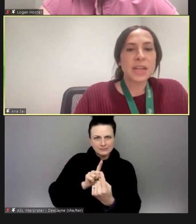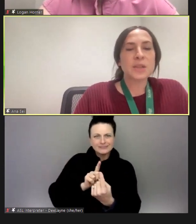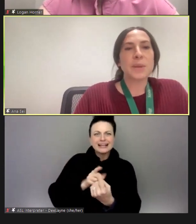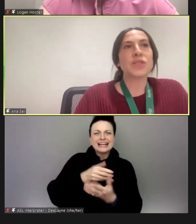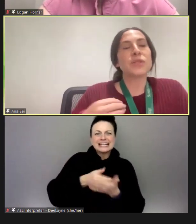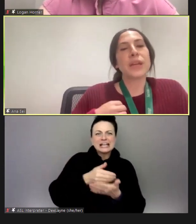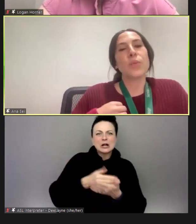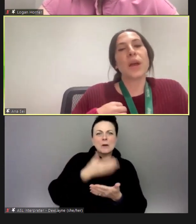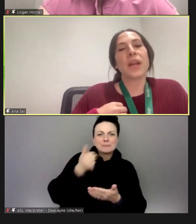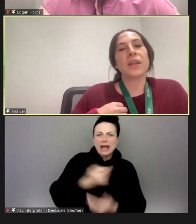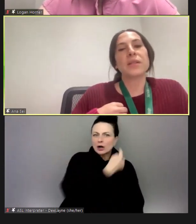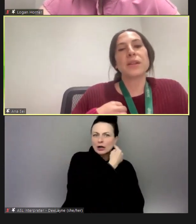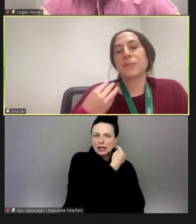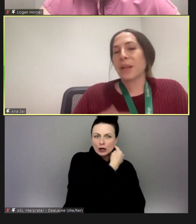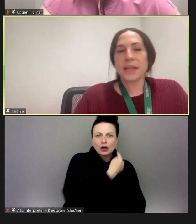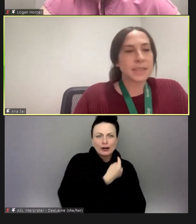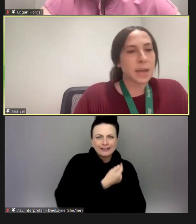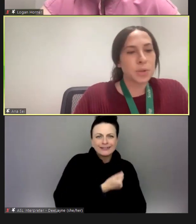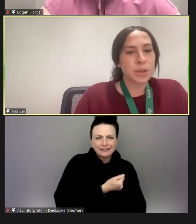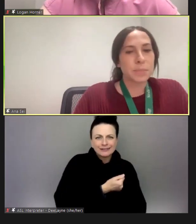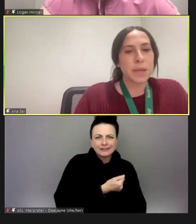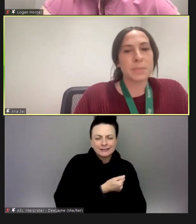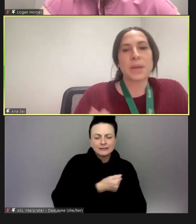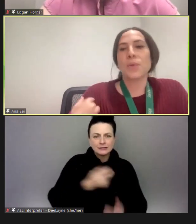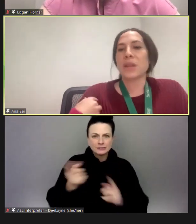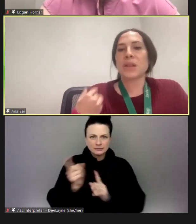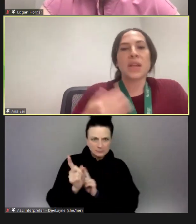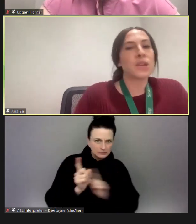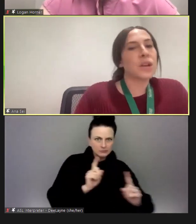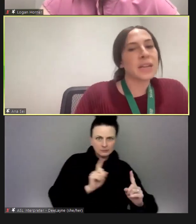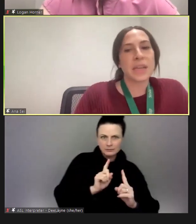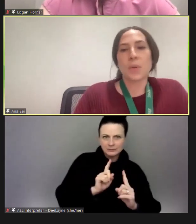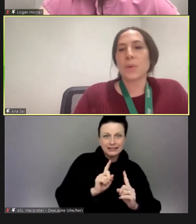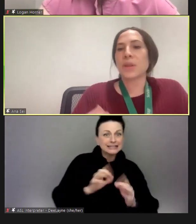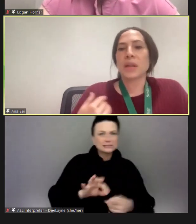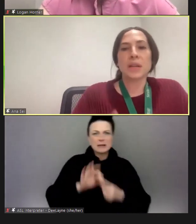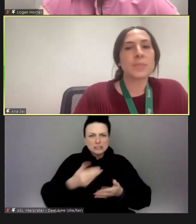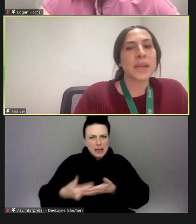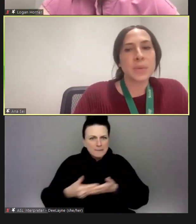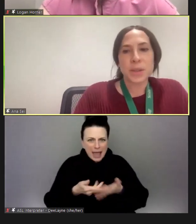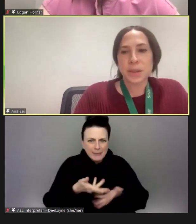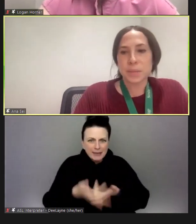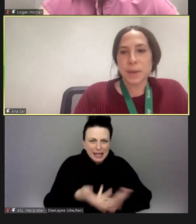especially when they're spending time with their baby when they're interacting